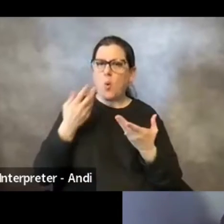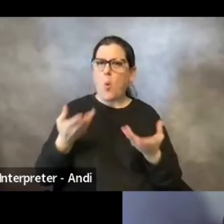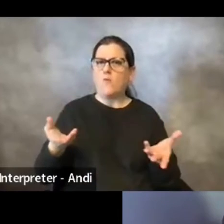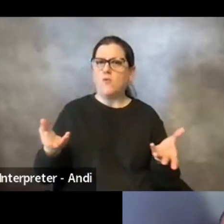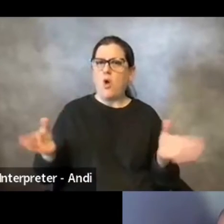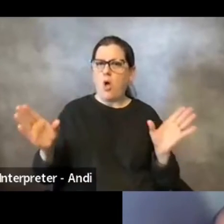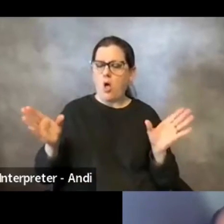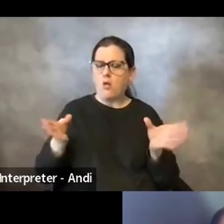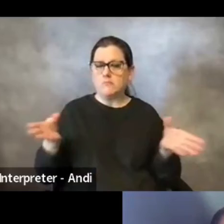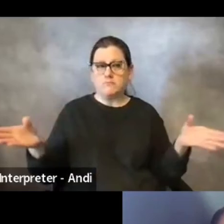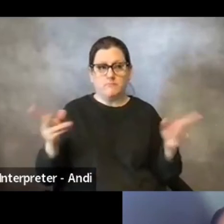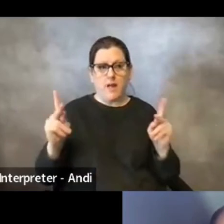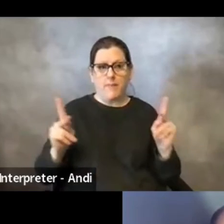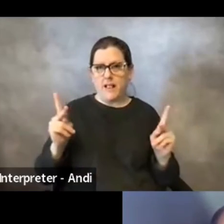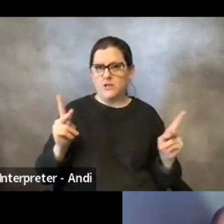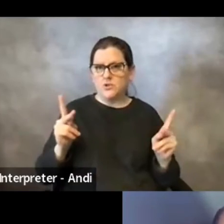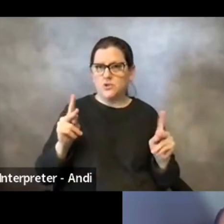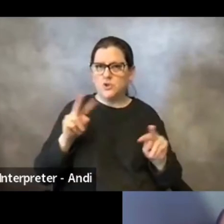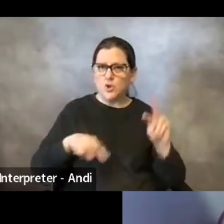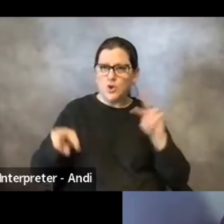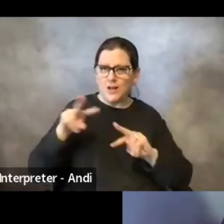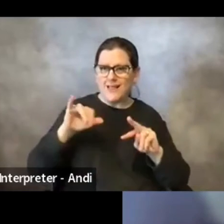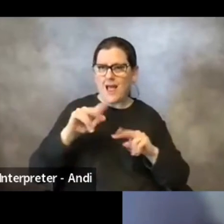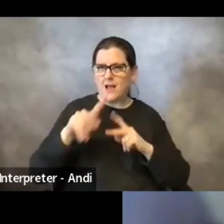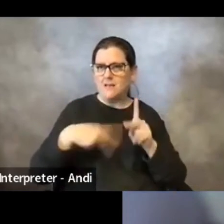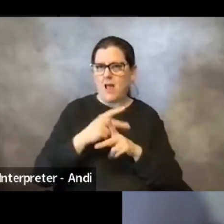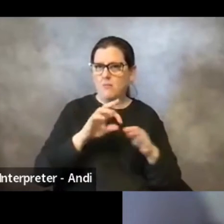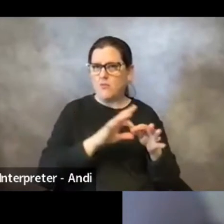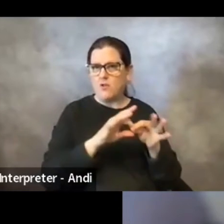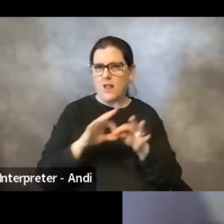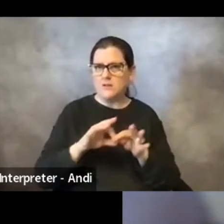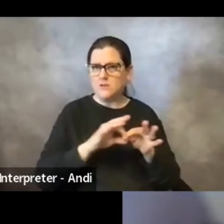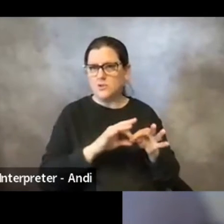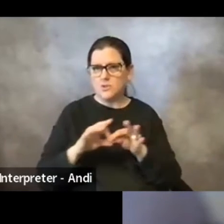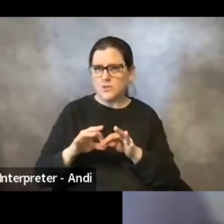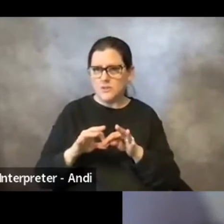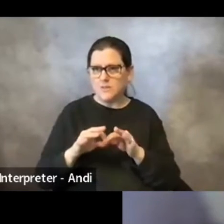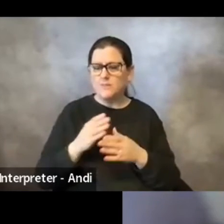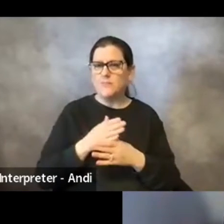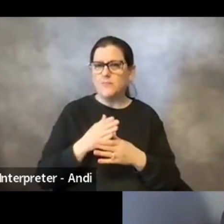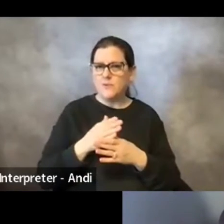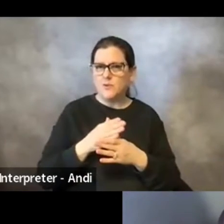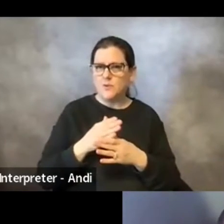population, looking at that kind of relationship between the difference, the sixth difference